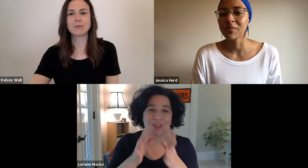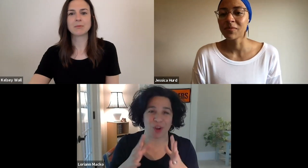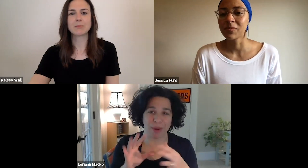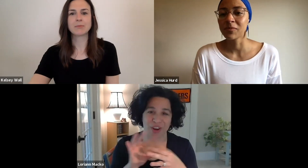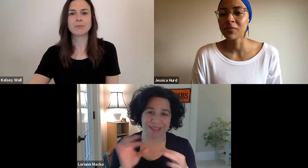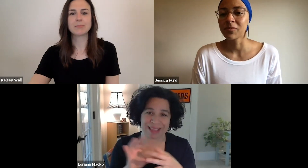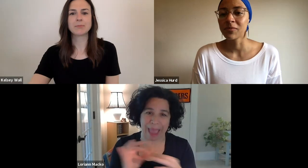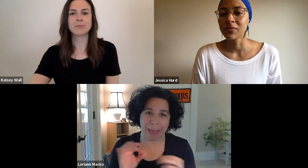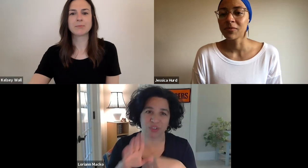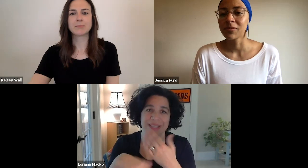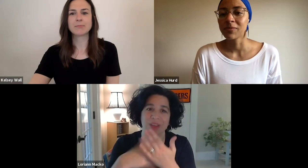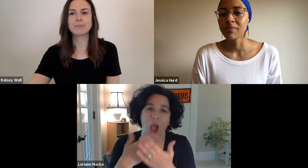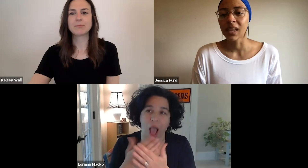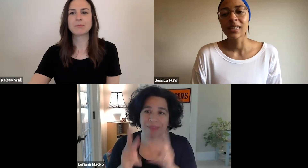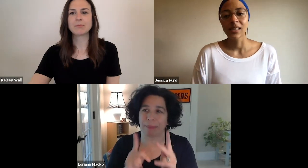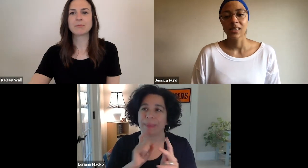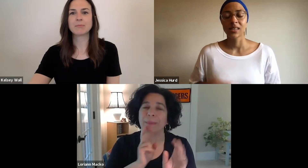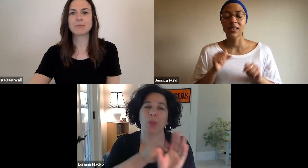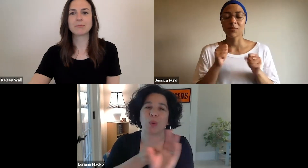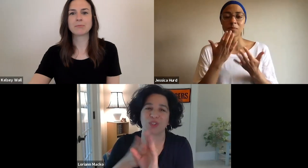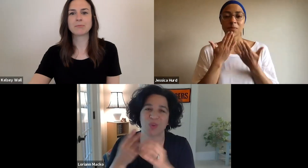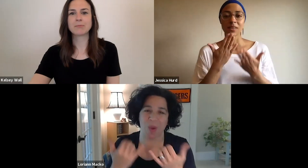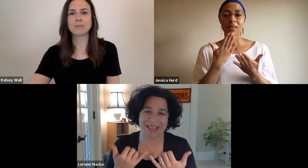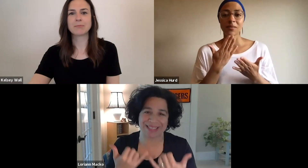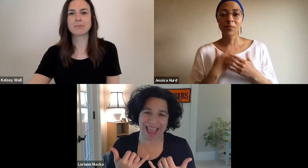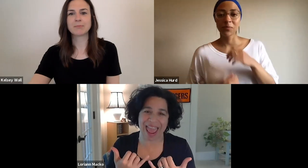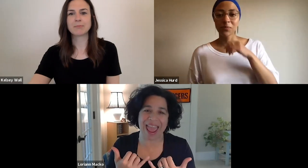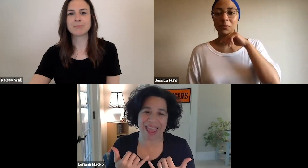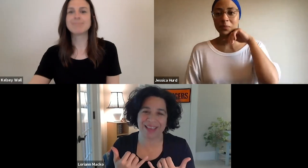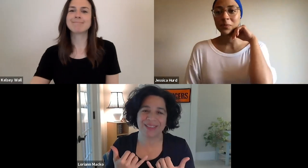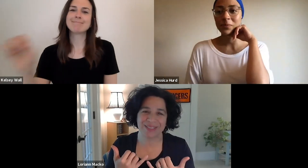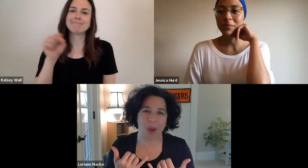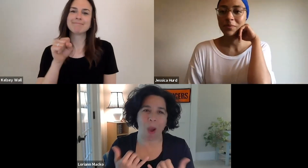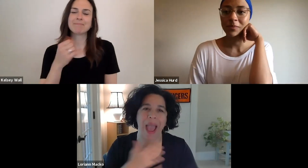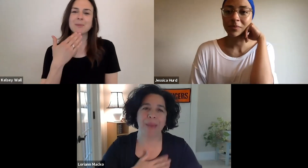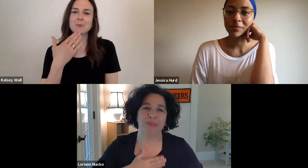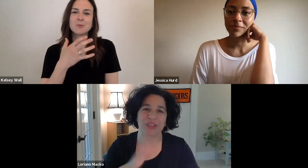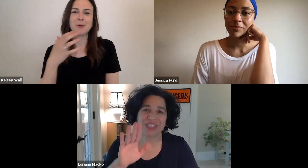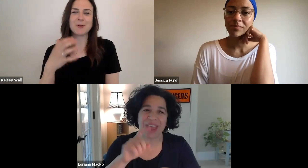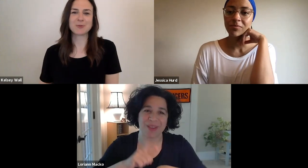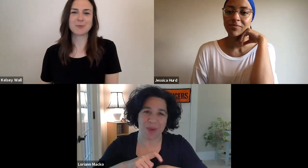We appreciate the interpreters and the captionists and all the people who've been participating in this webinar today.